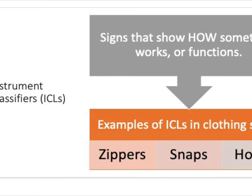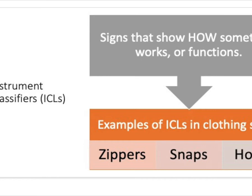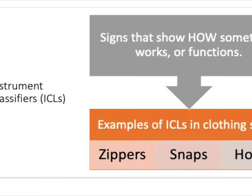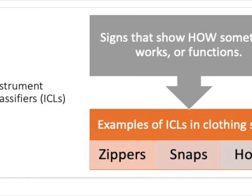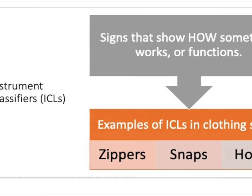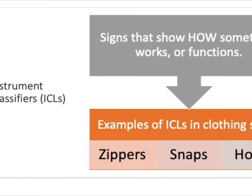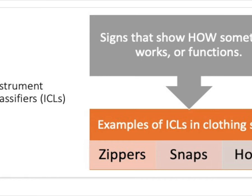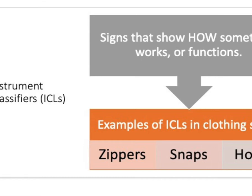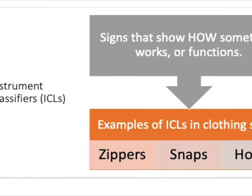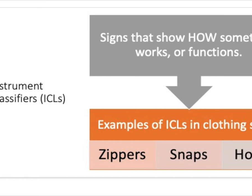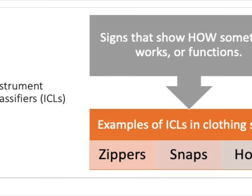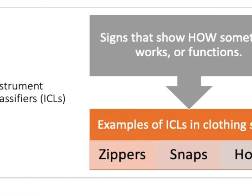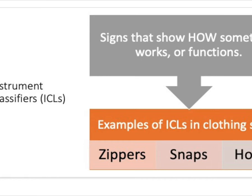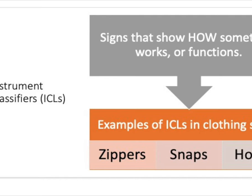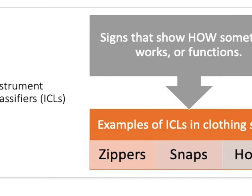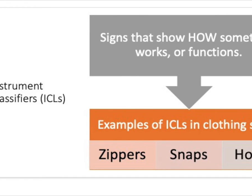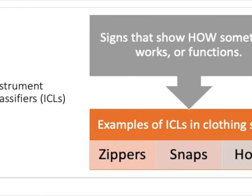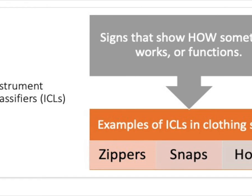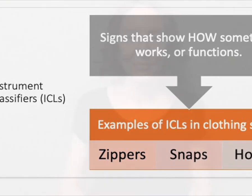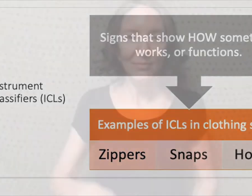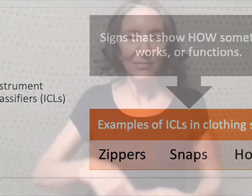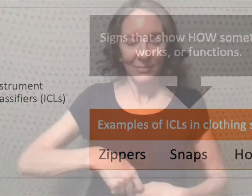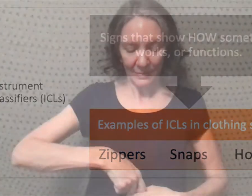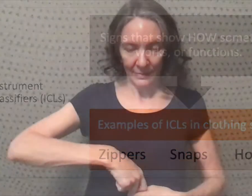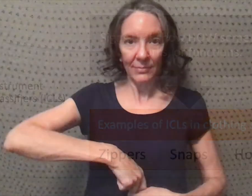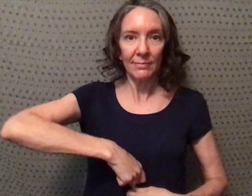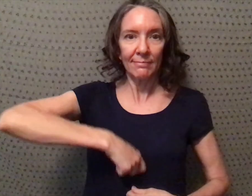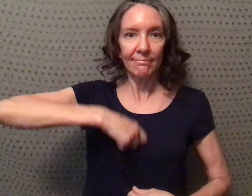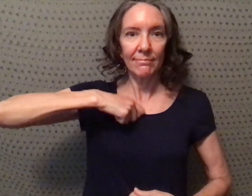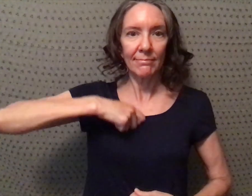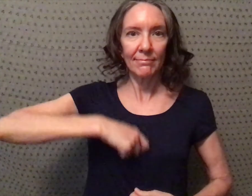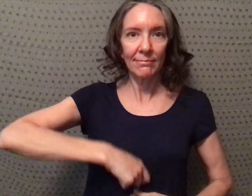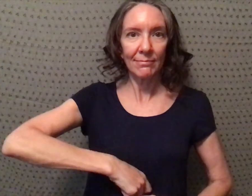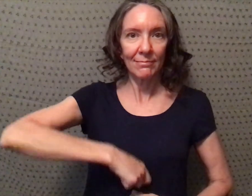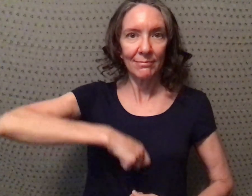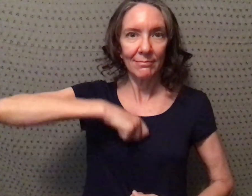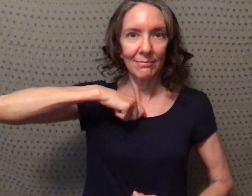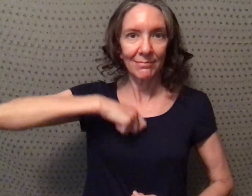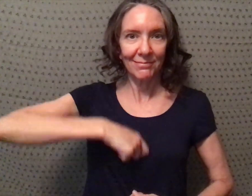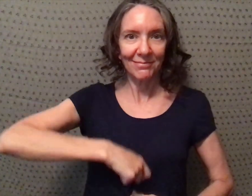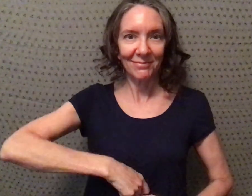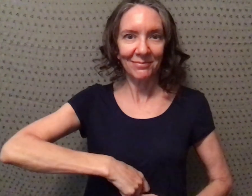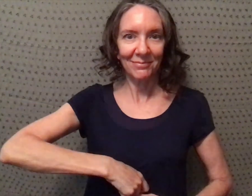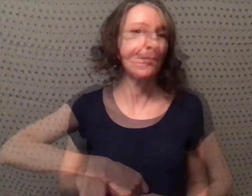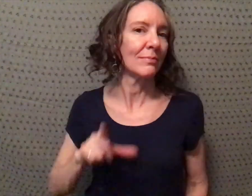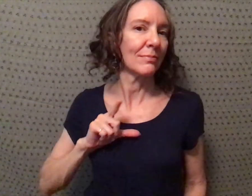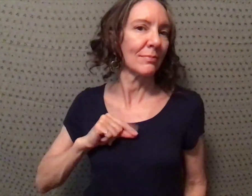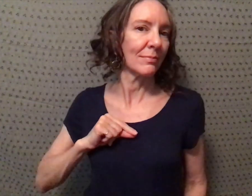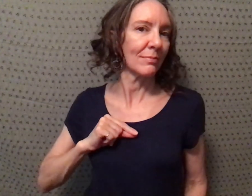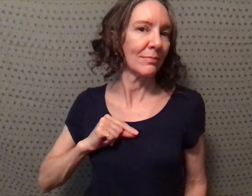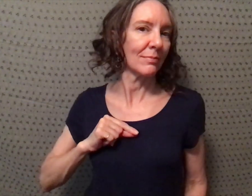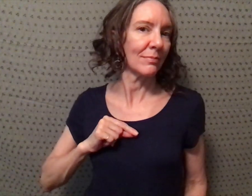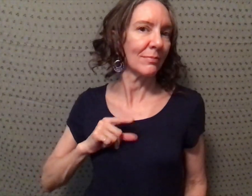a button is a DCL, but a zipper or a snap is an ICL,